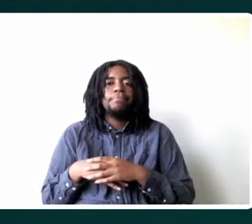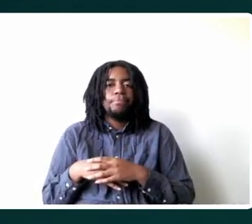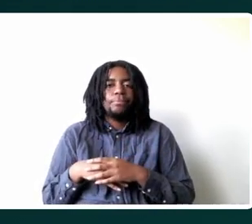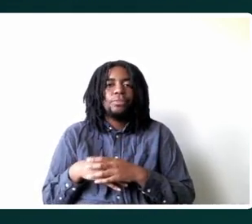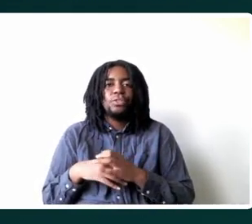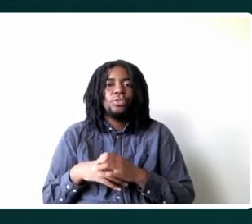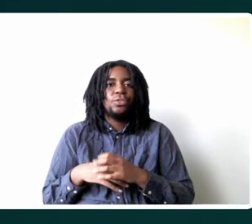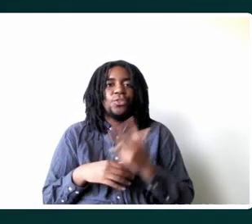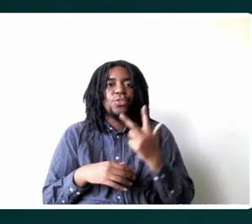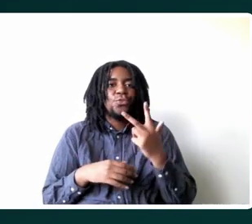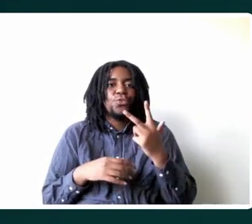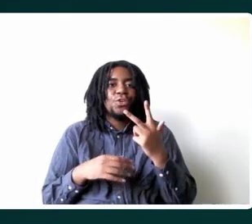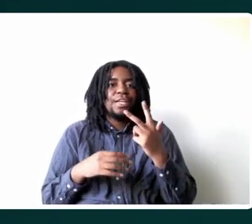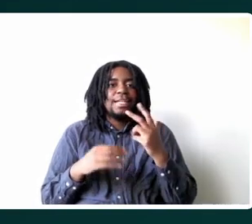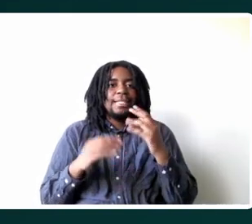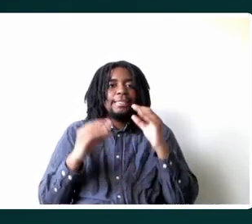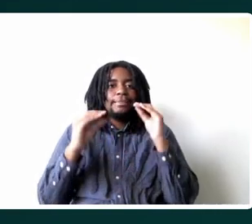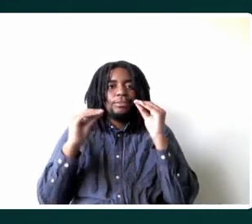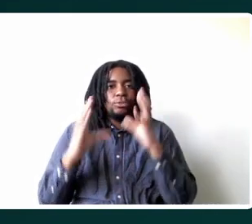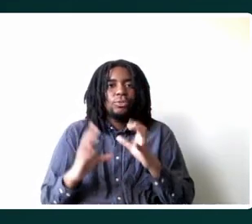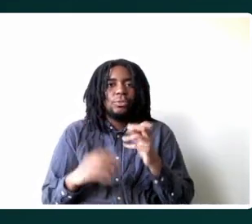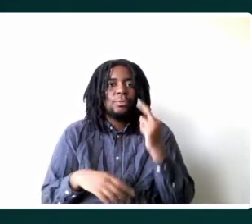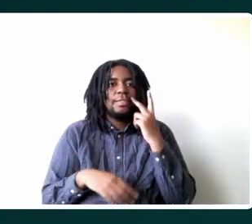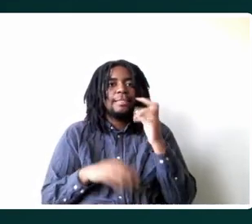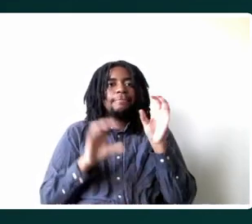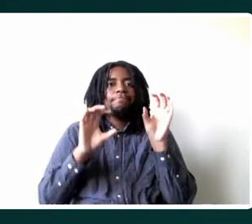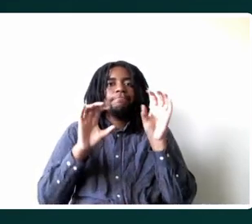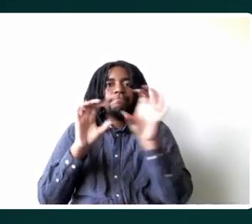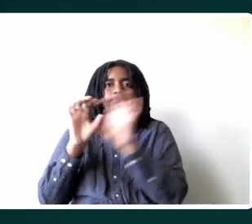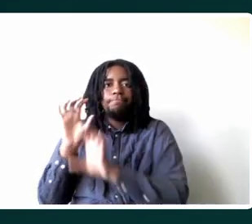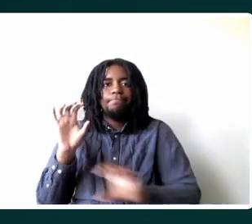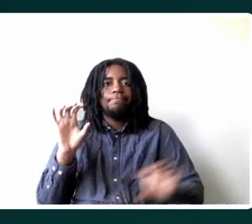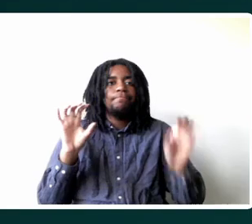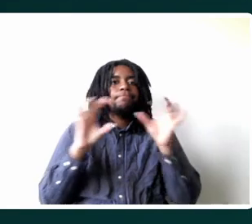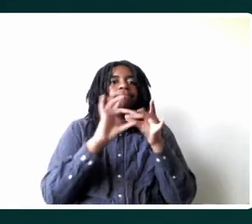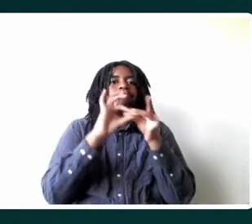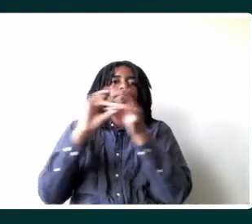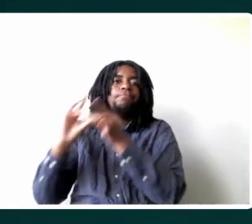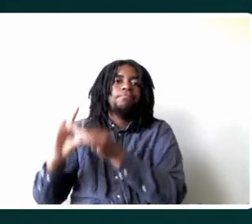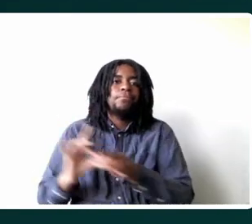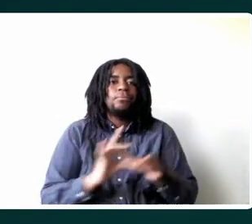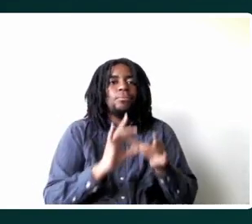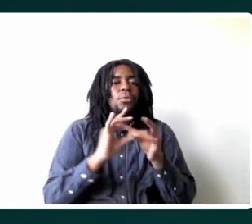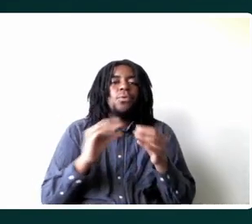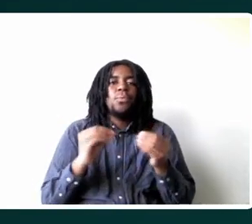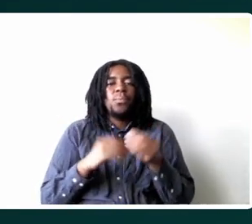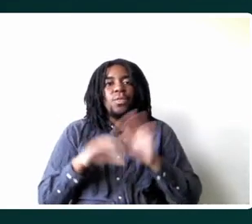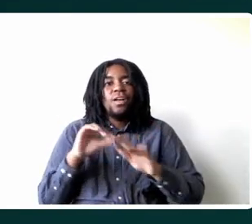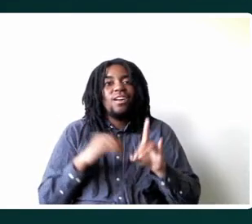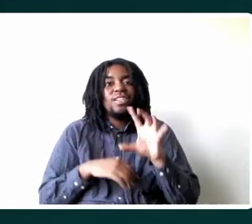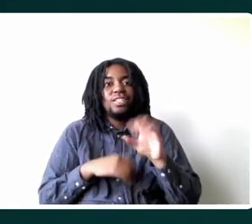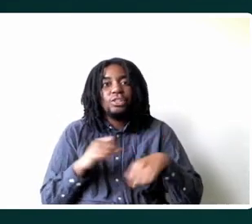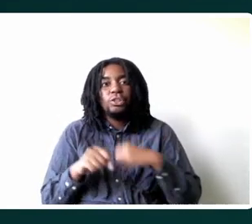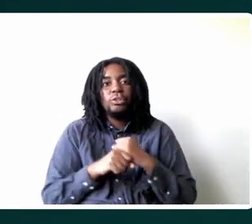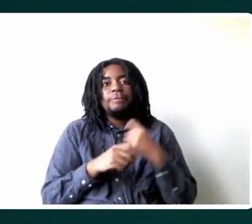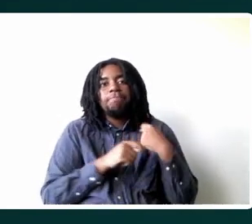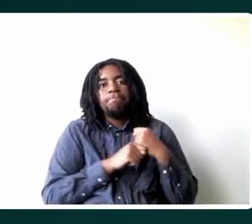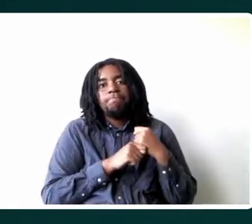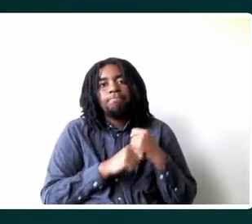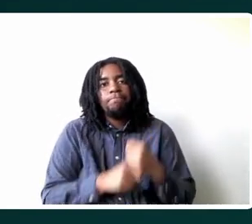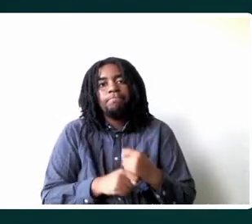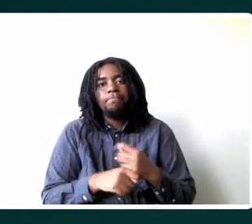you can see more than a century of lineage of artist educators in Washington.